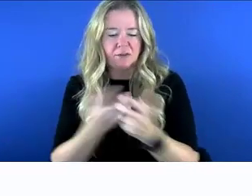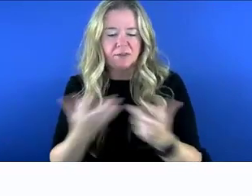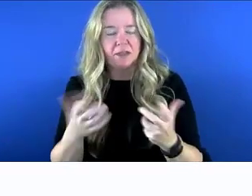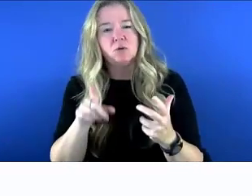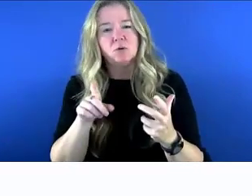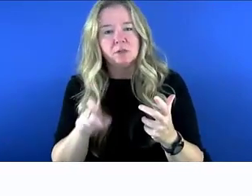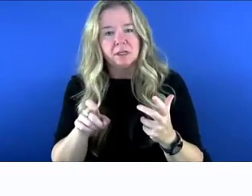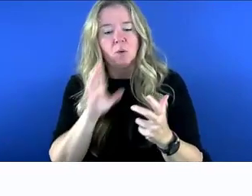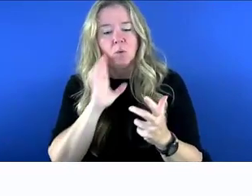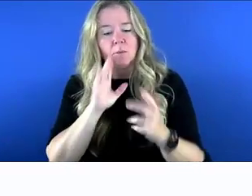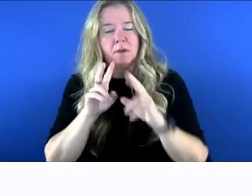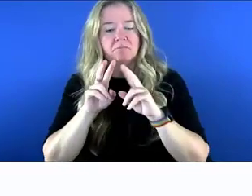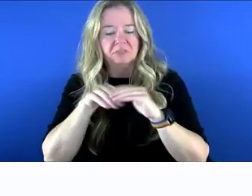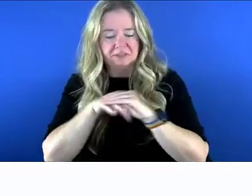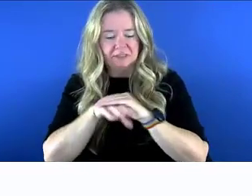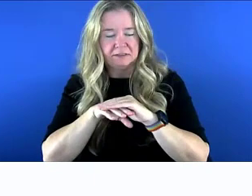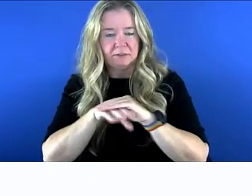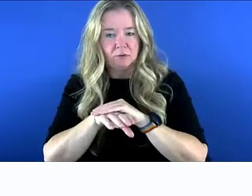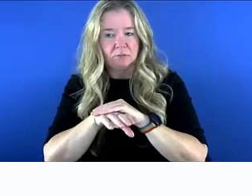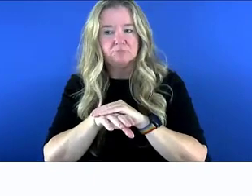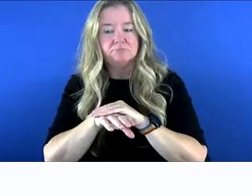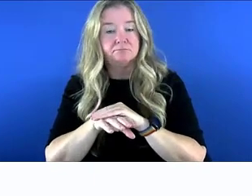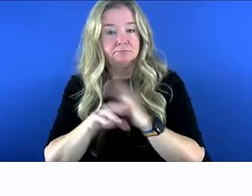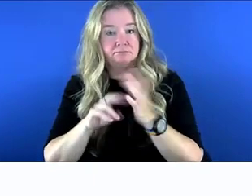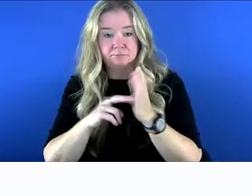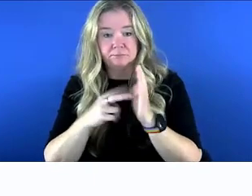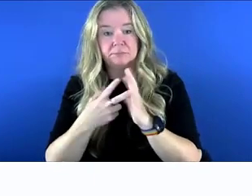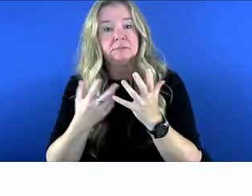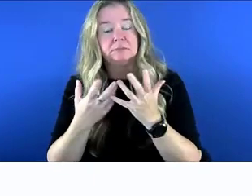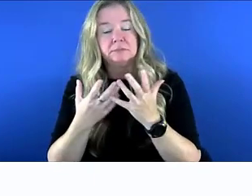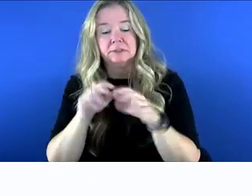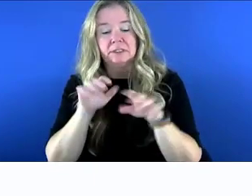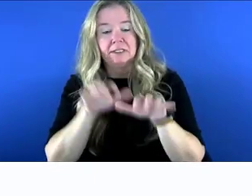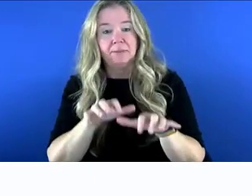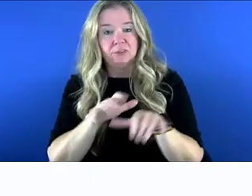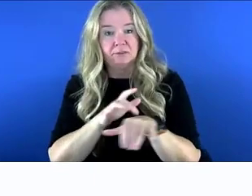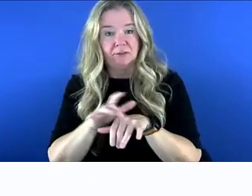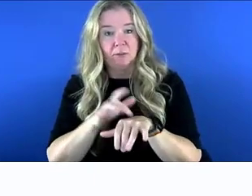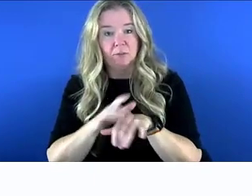is accessible. Captioning is available for this webinar. If you'd like